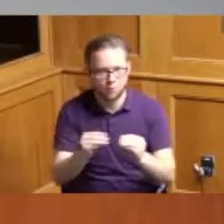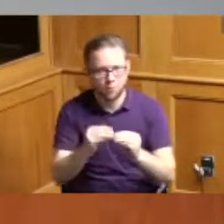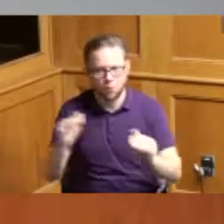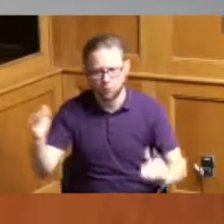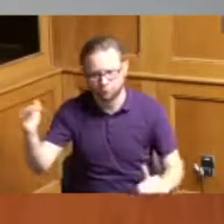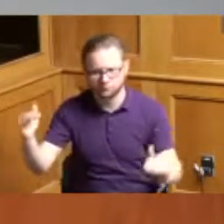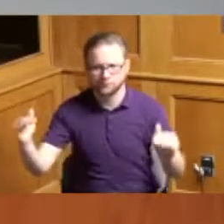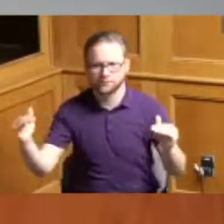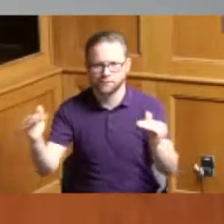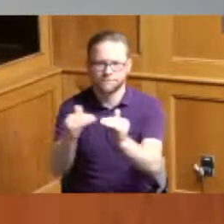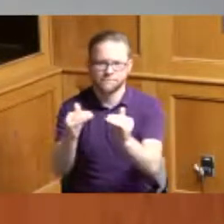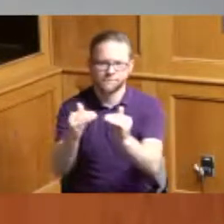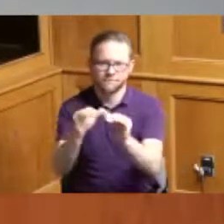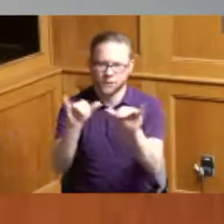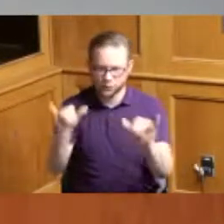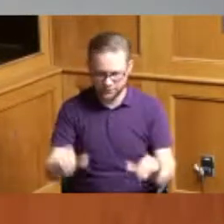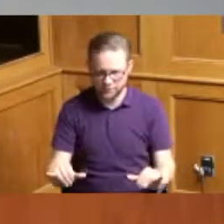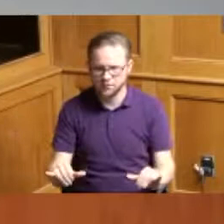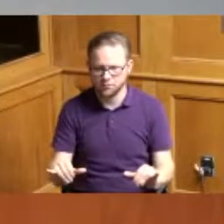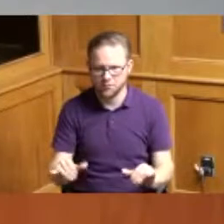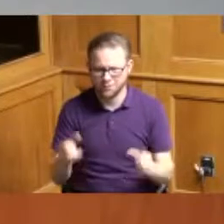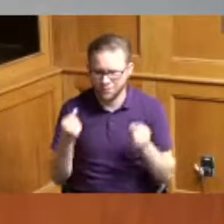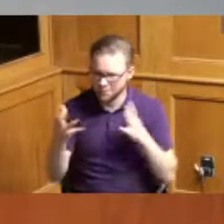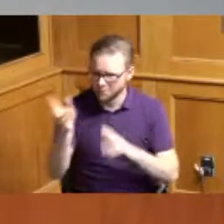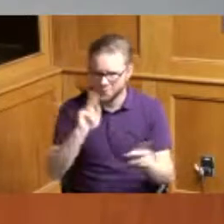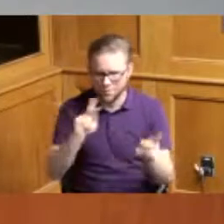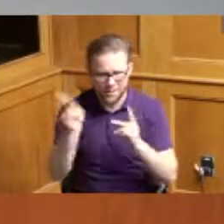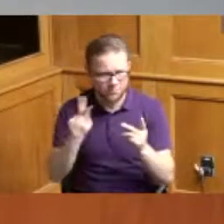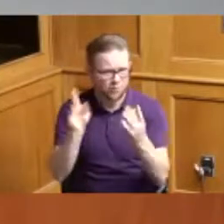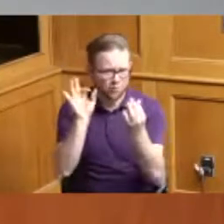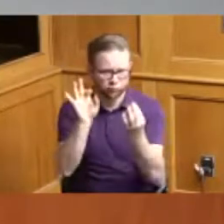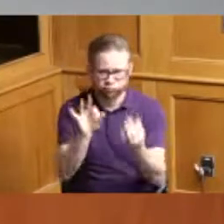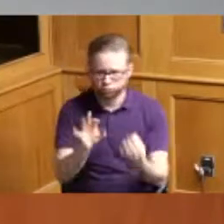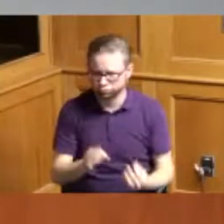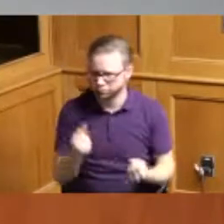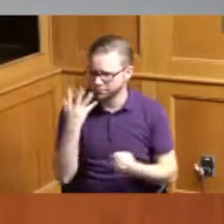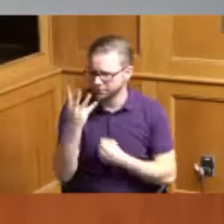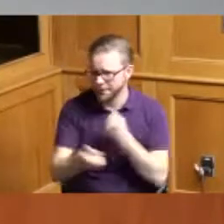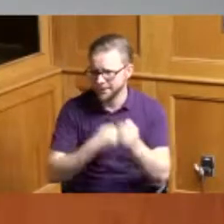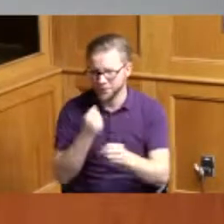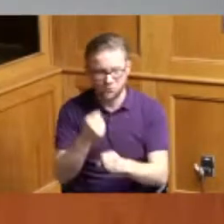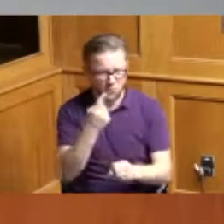from the advocates for years that one group is subsidizing the other group can we get to